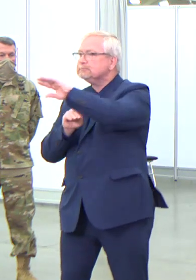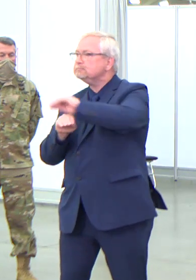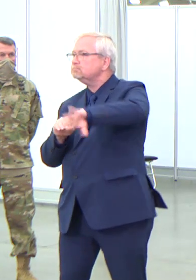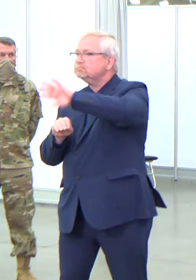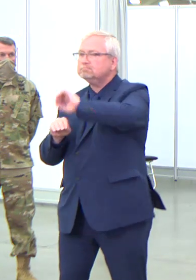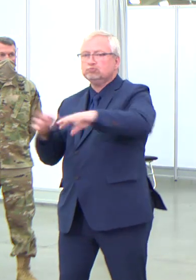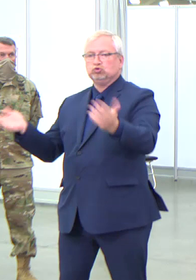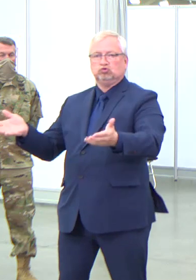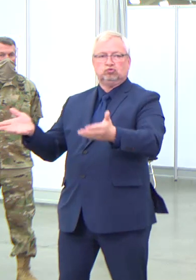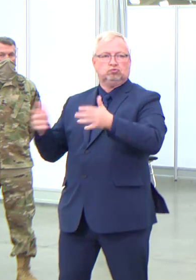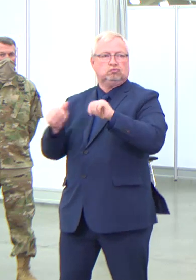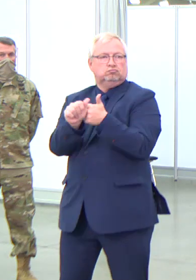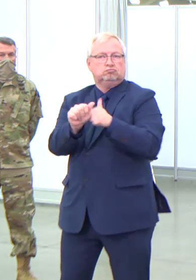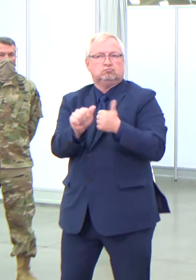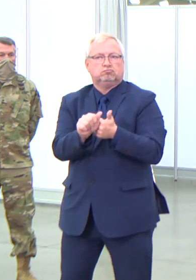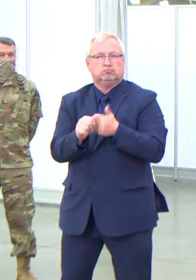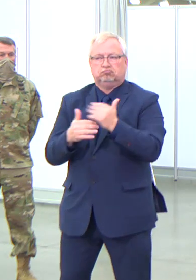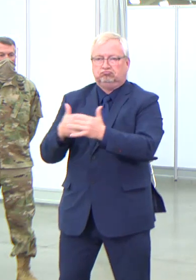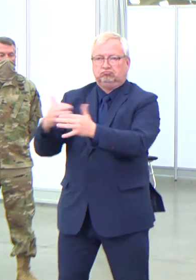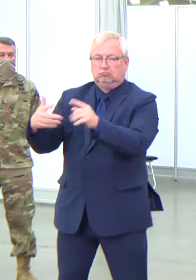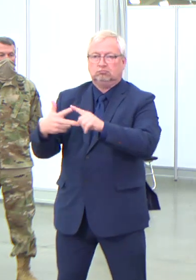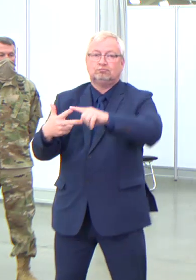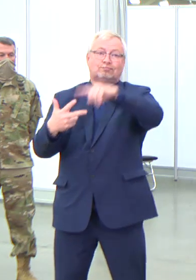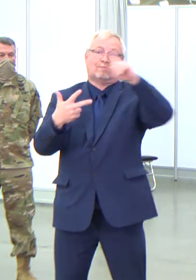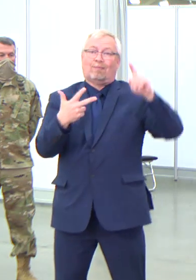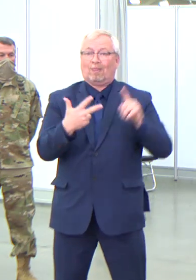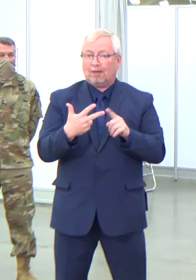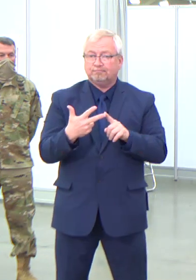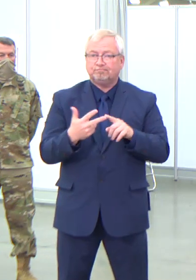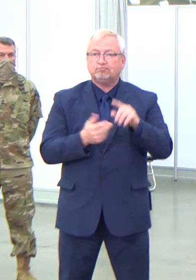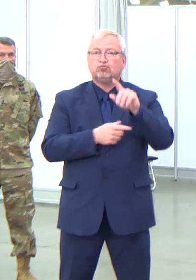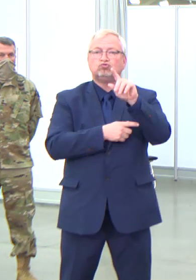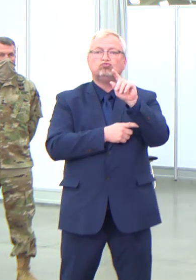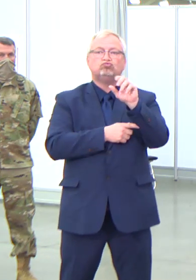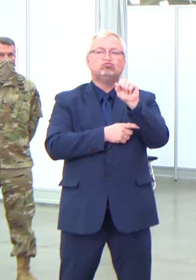capacity to meet the demands of those who are severely ill. And lastly,